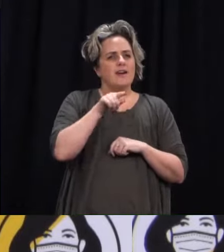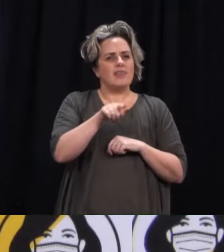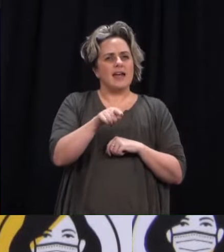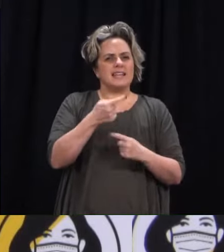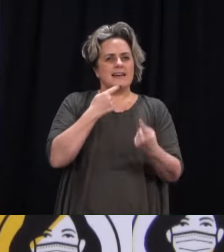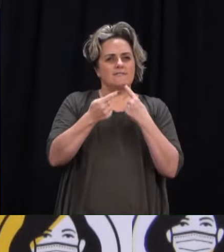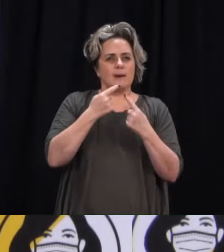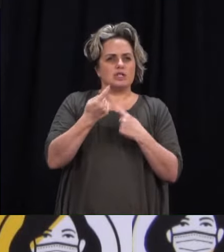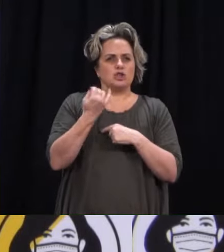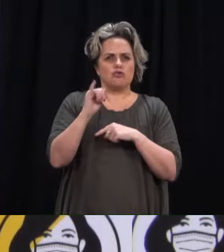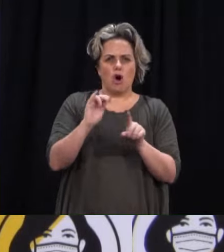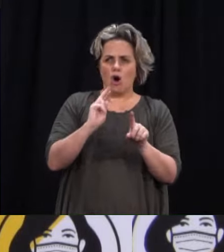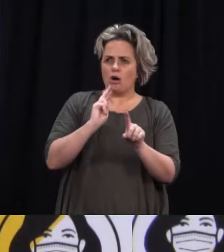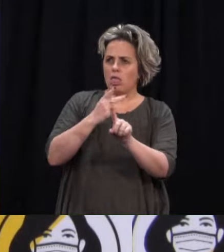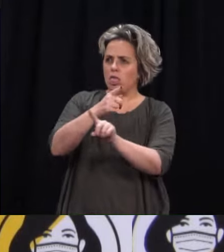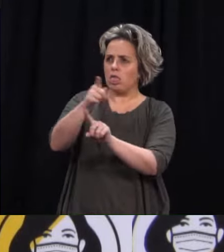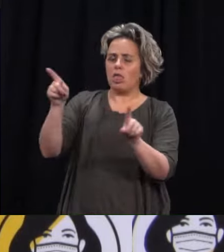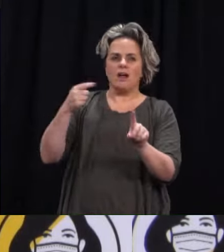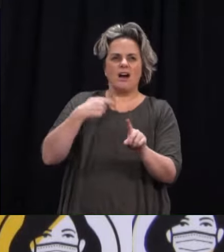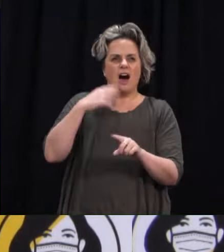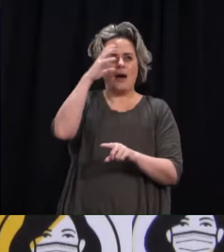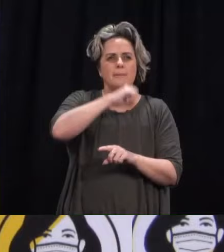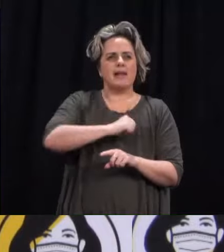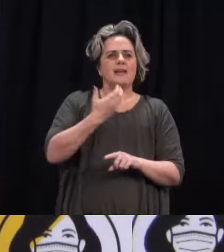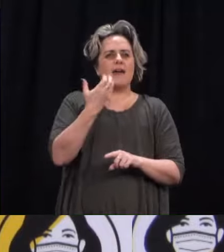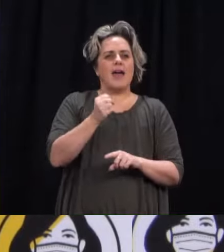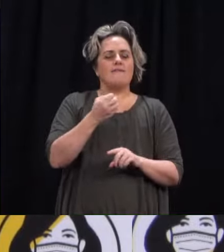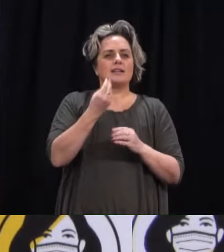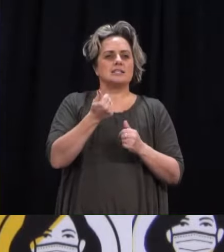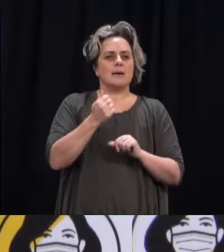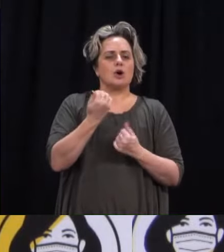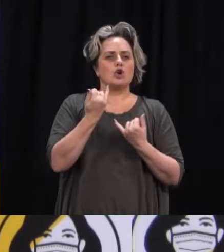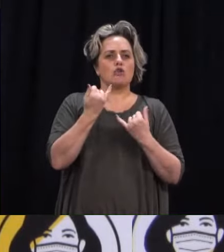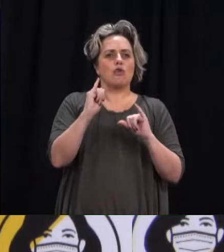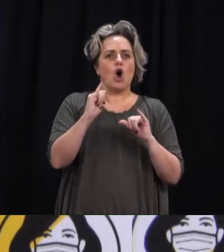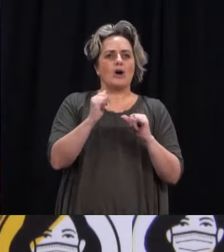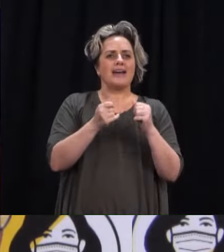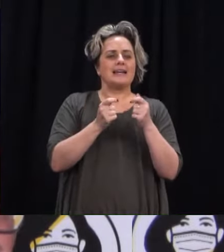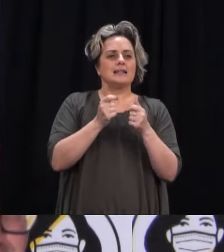susceptible to them... What I would say - actually, just on the subject of mis-